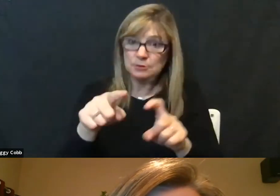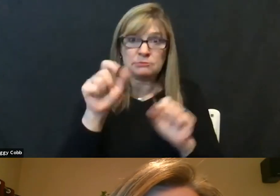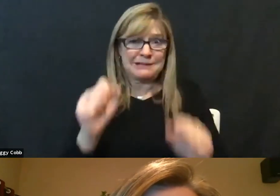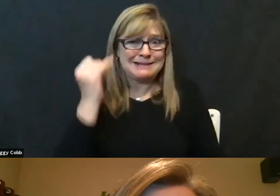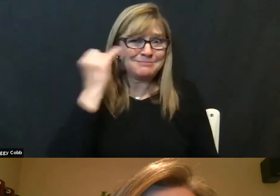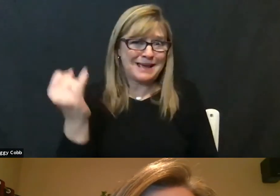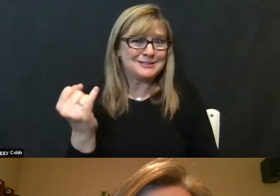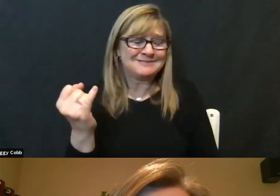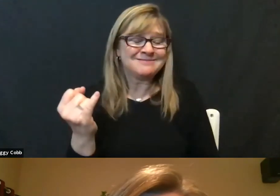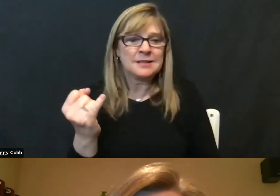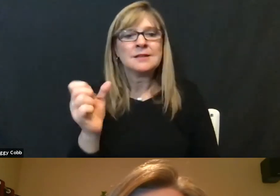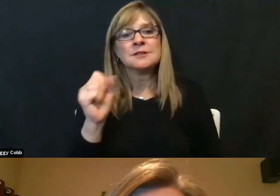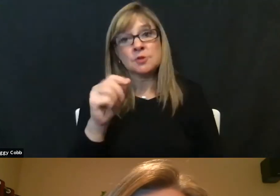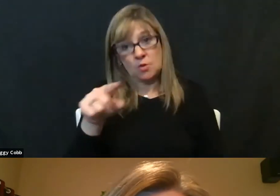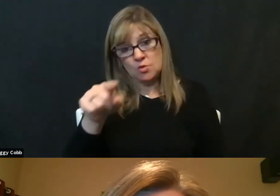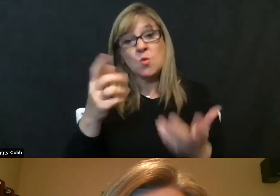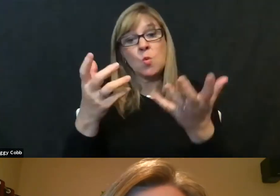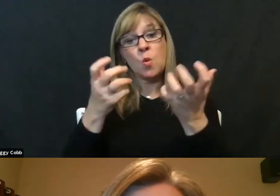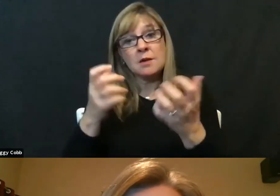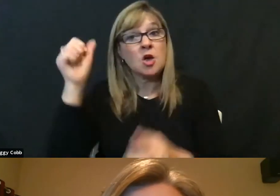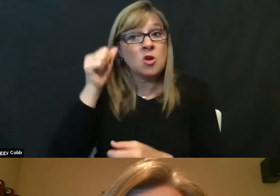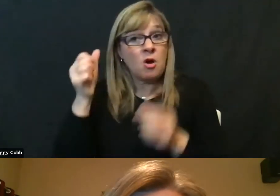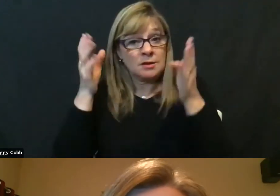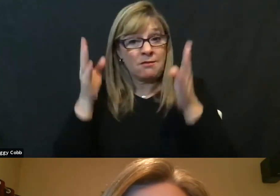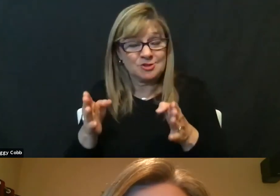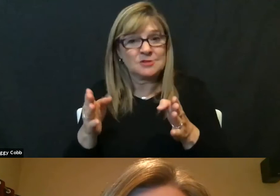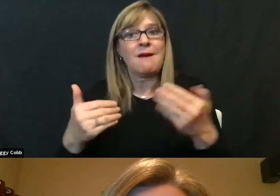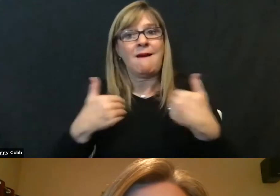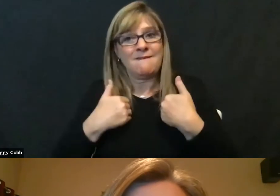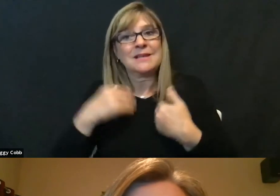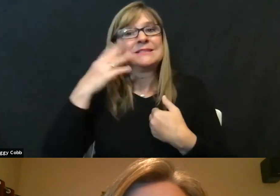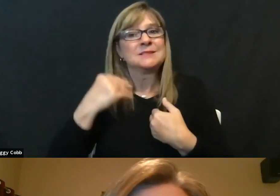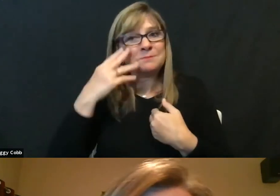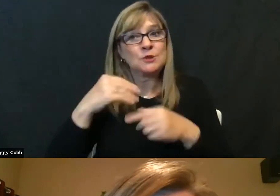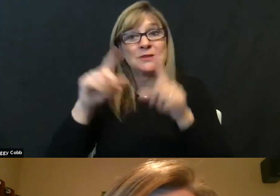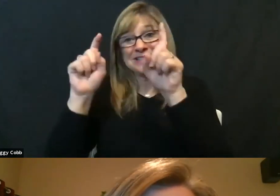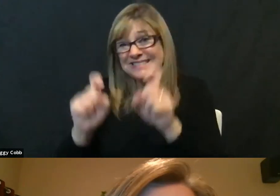Yes. >> And so you want an audiologist who has experienced testing young children